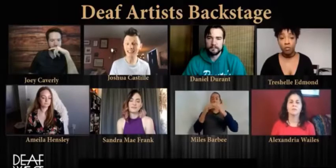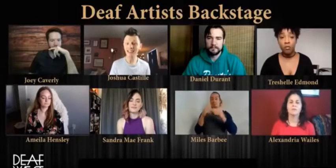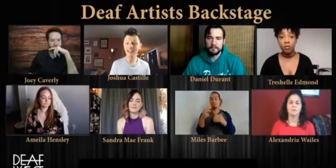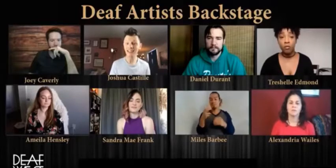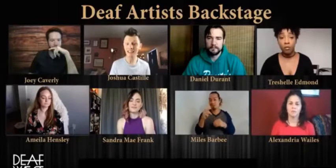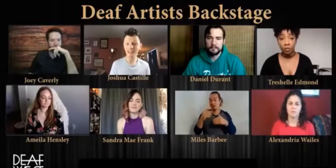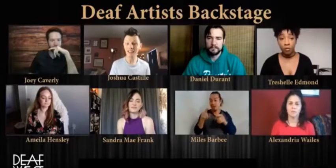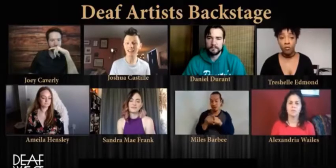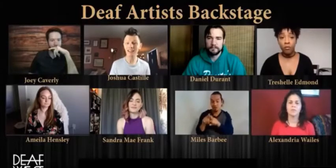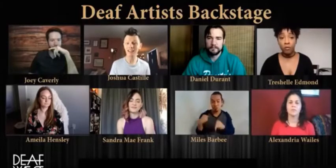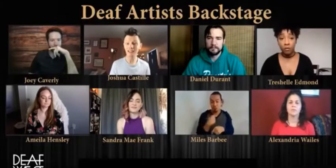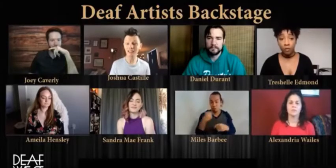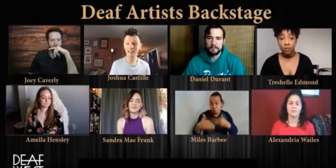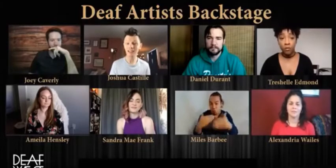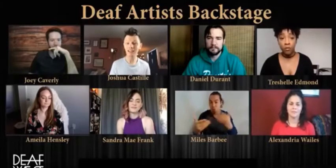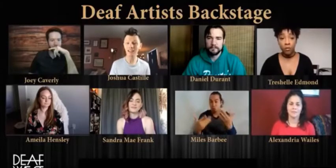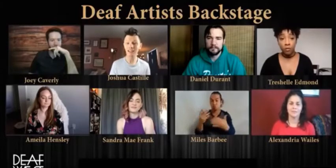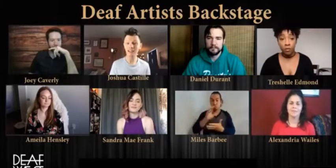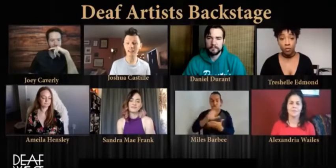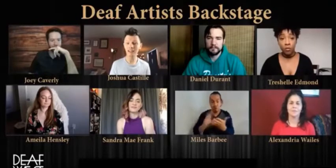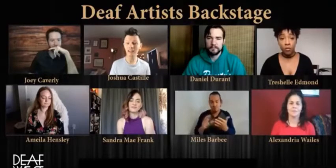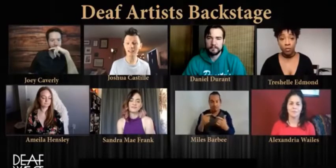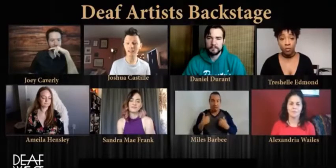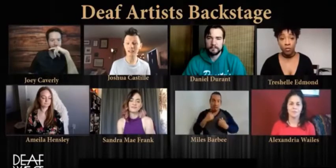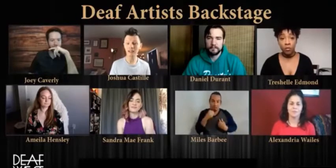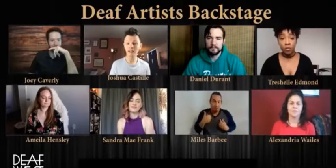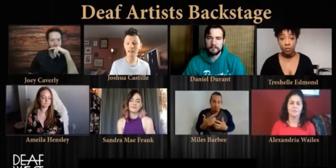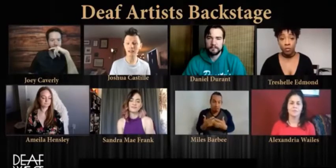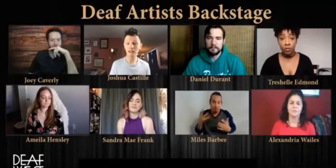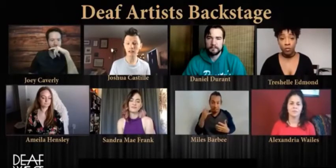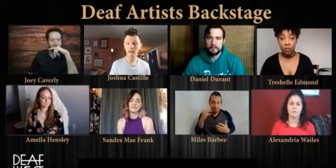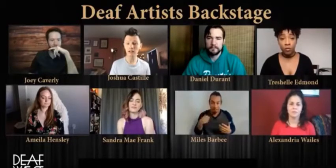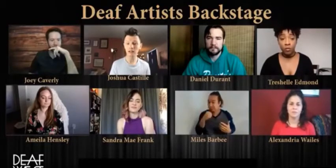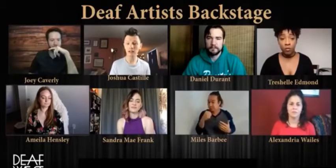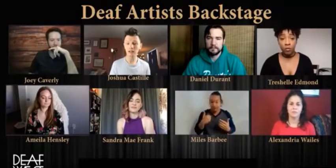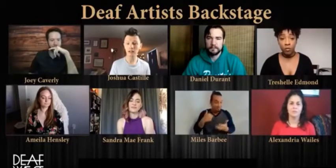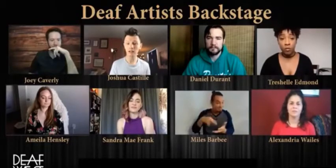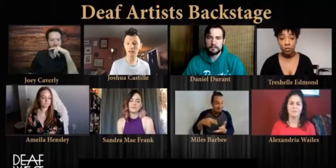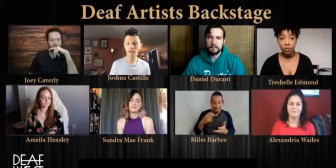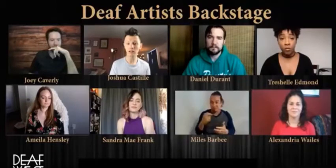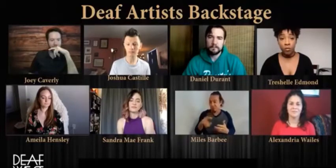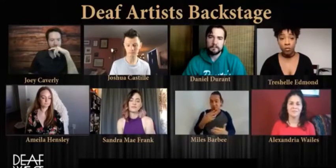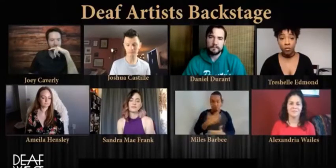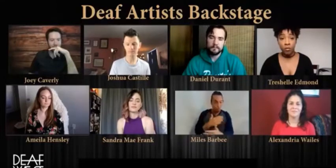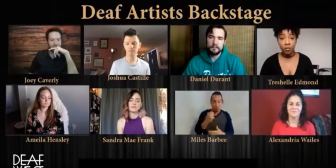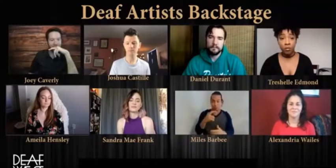And we shared rooms together. We lived together, and it just was a great experience.